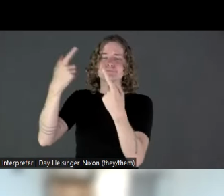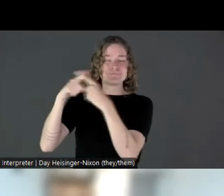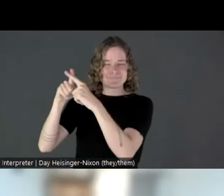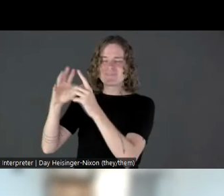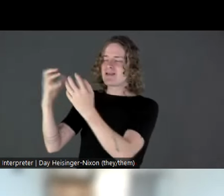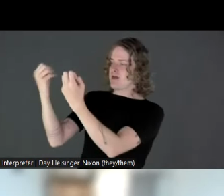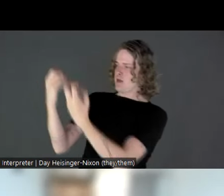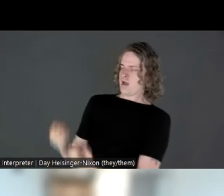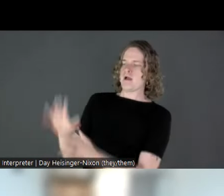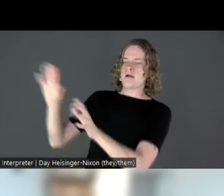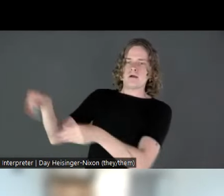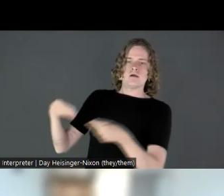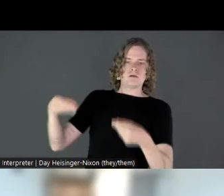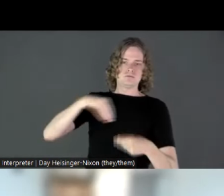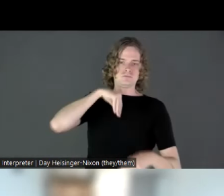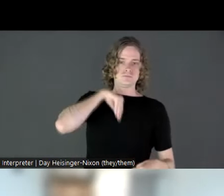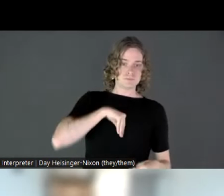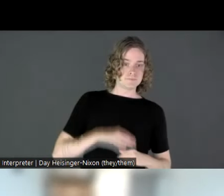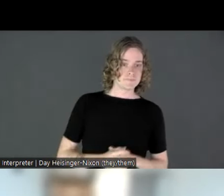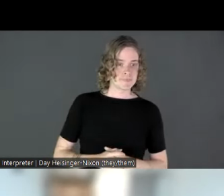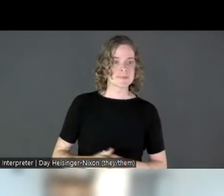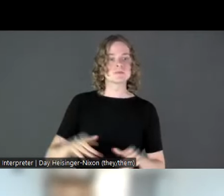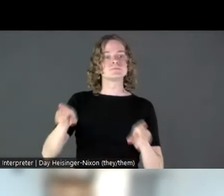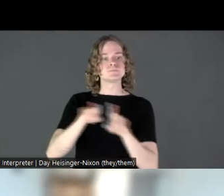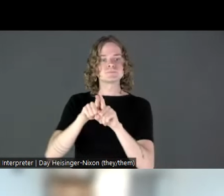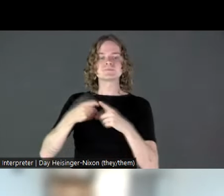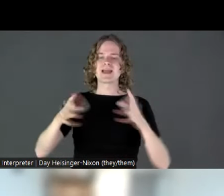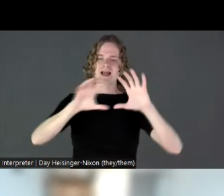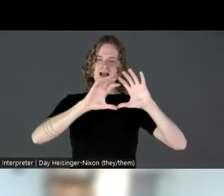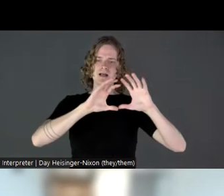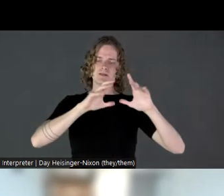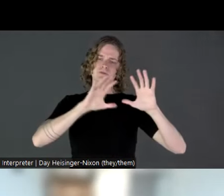ensure that cluster coordination is disability inclusive. So this